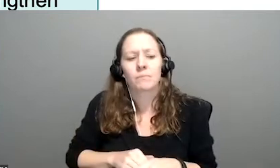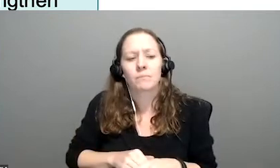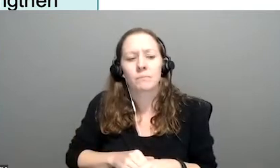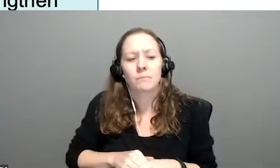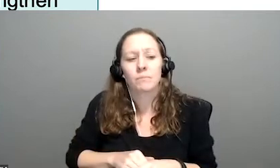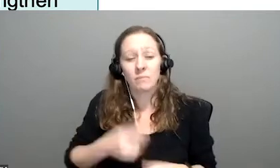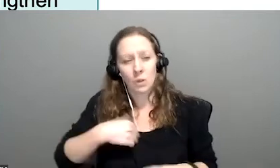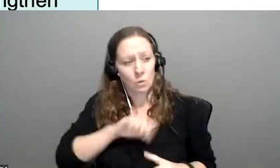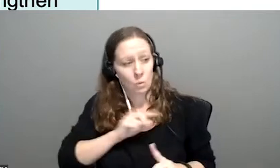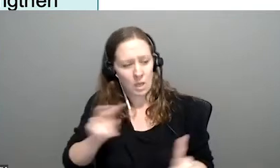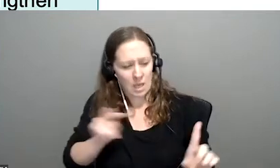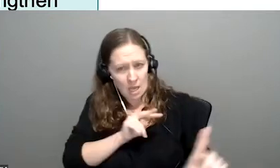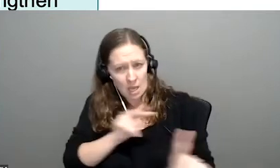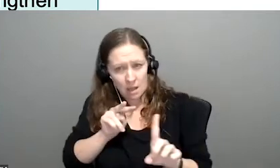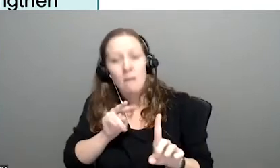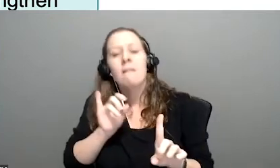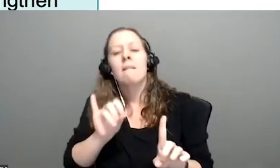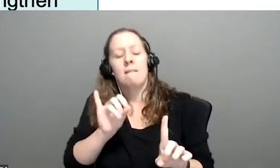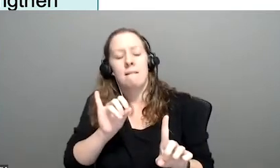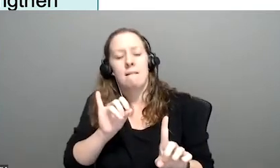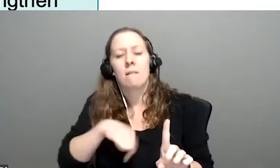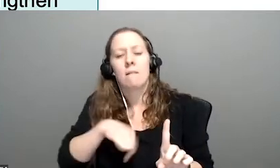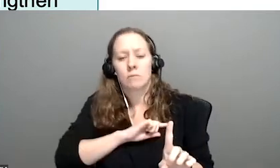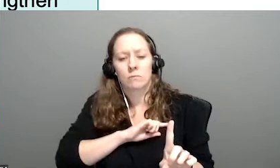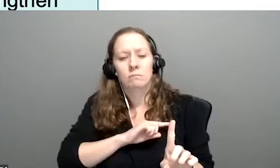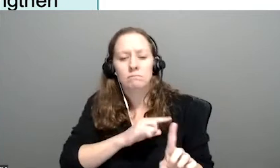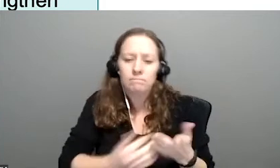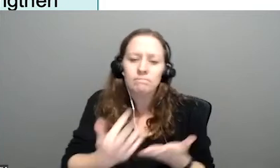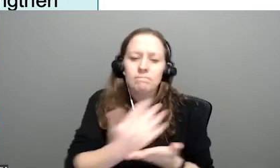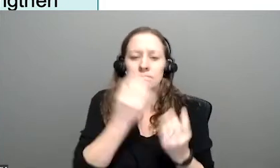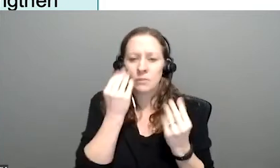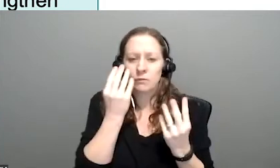and where mitigation measures are necessary to address any negative or unintended consequences.